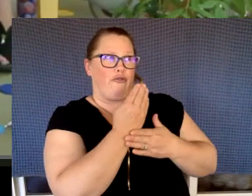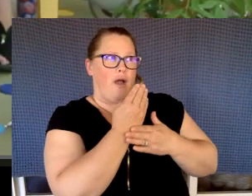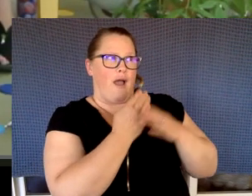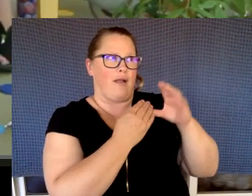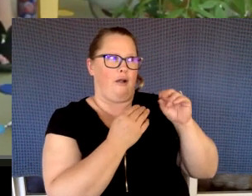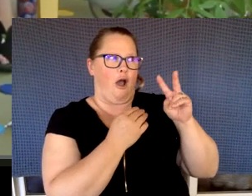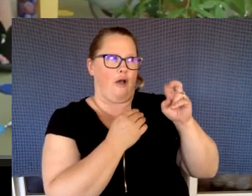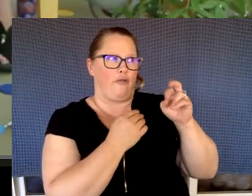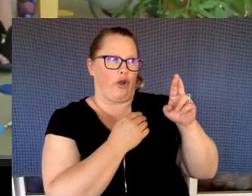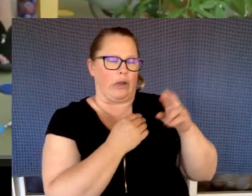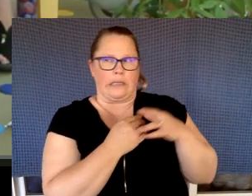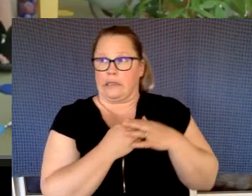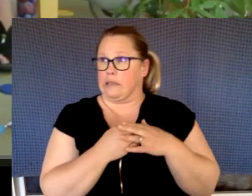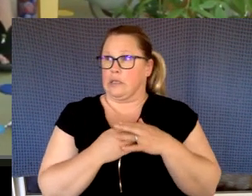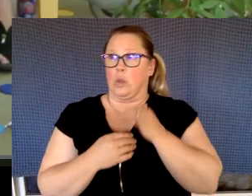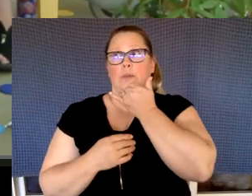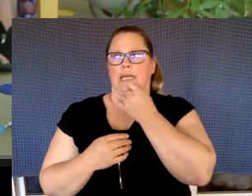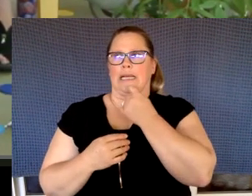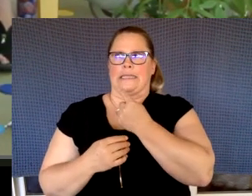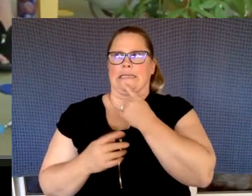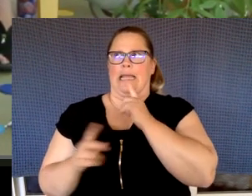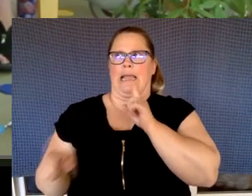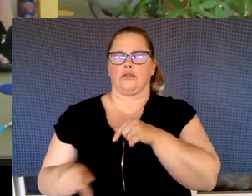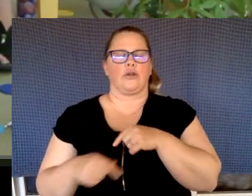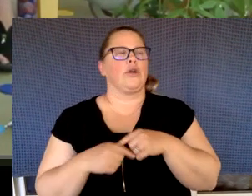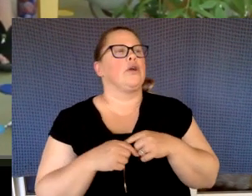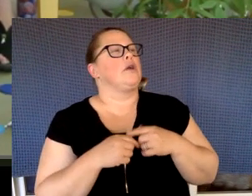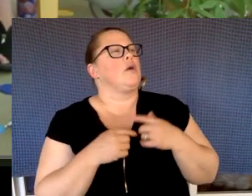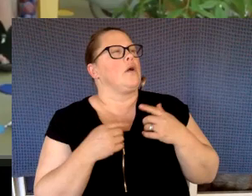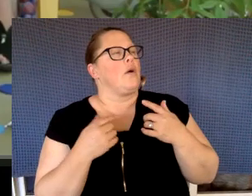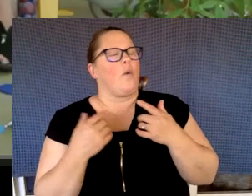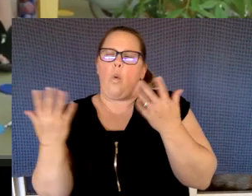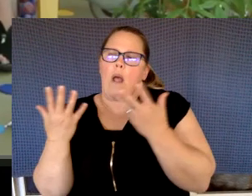A little bit. You gave him a hint. What about this part of the book?